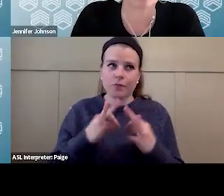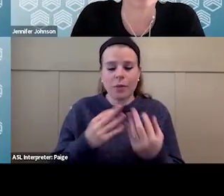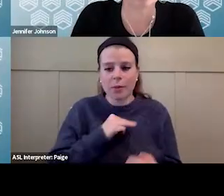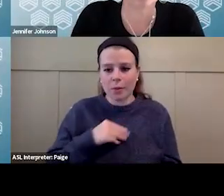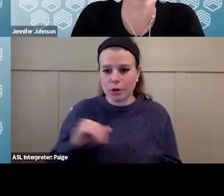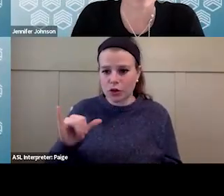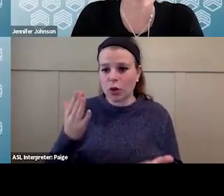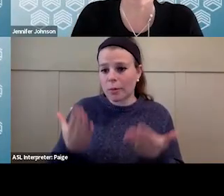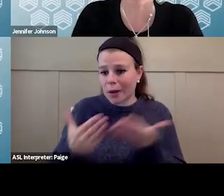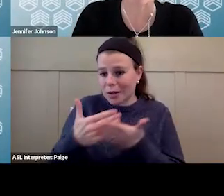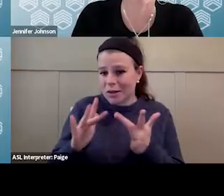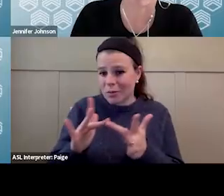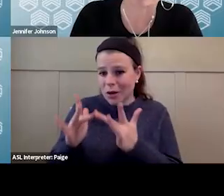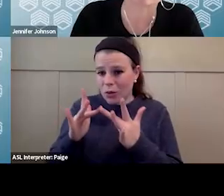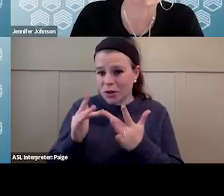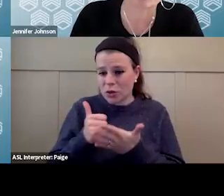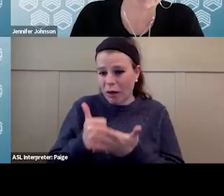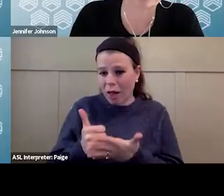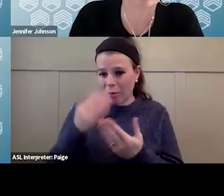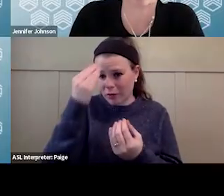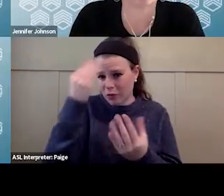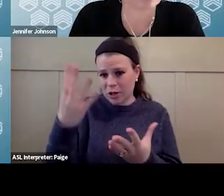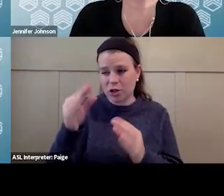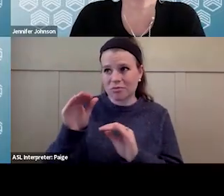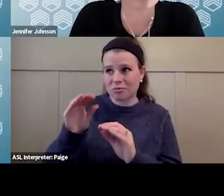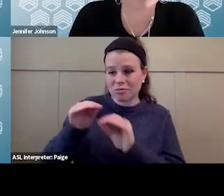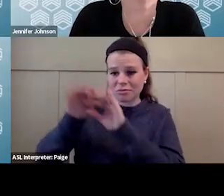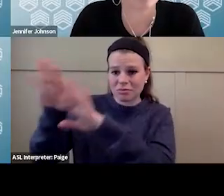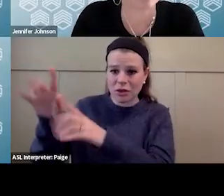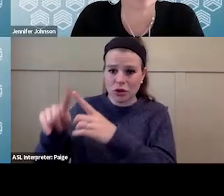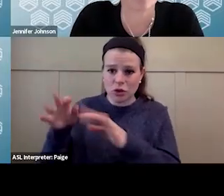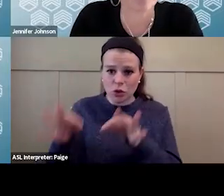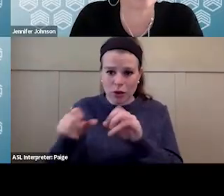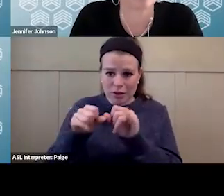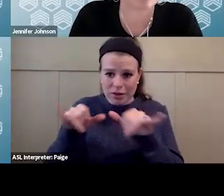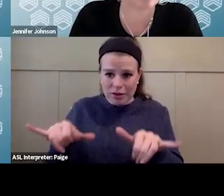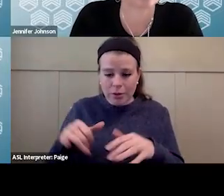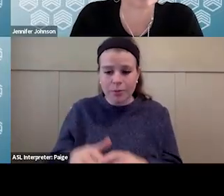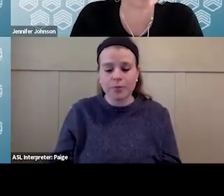be networks to get this information out to people and to the court systems. I, I think I agree, Judge.